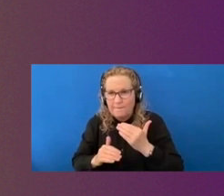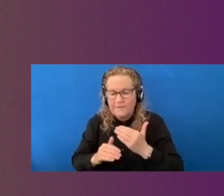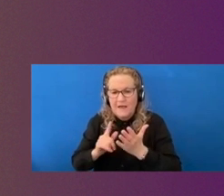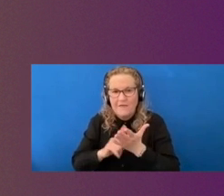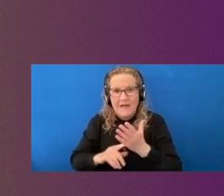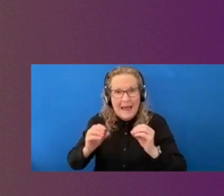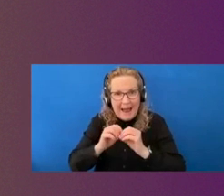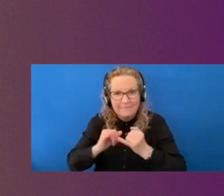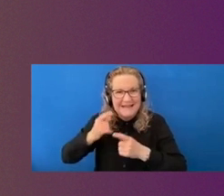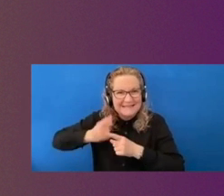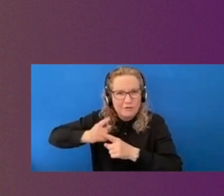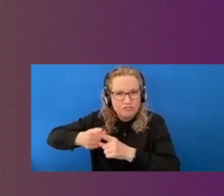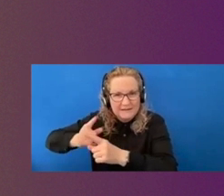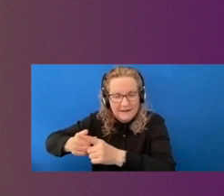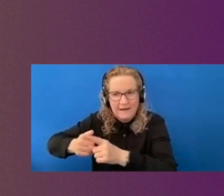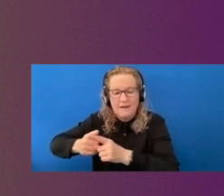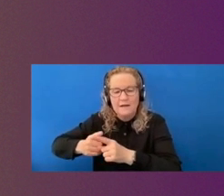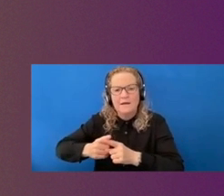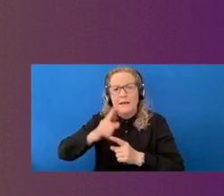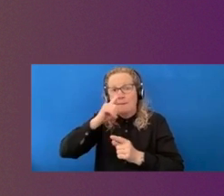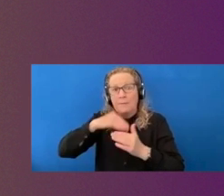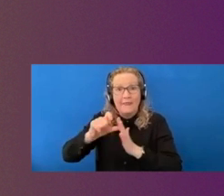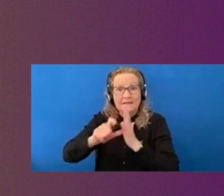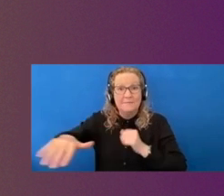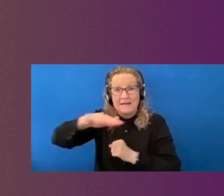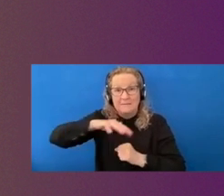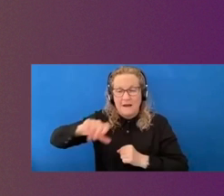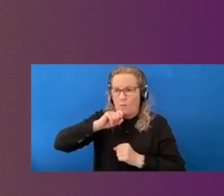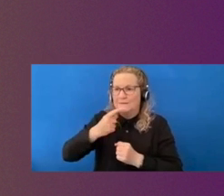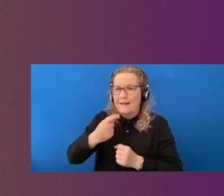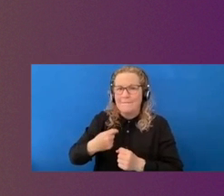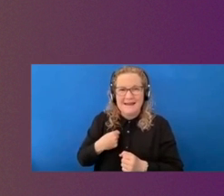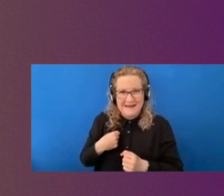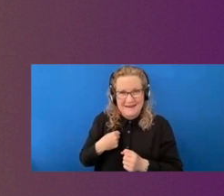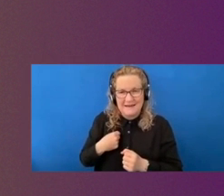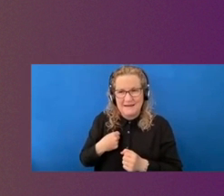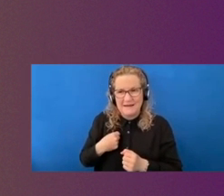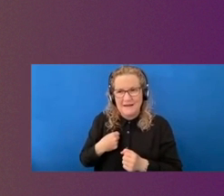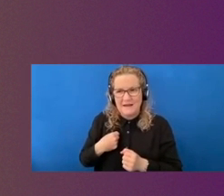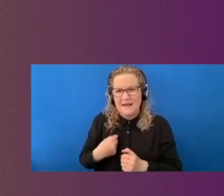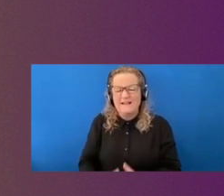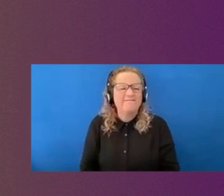the accessibility space would tell me that you're not going to find enough startups in this space